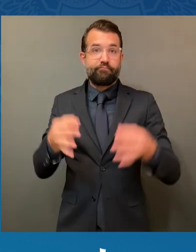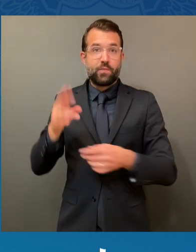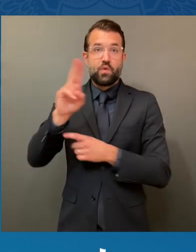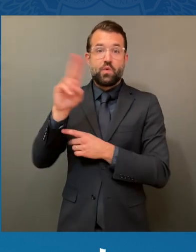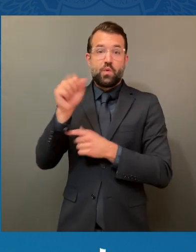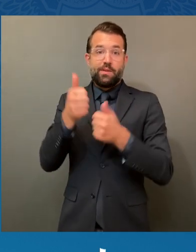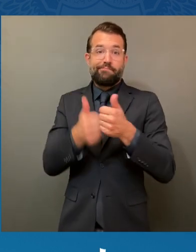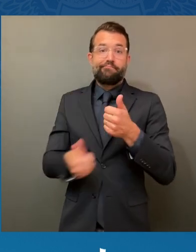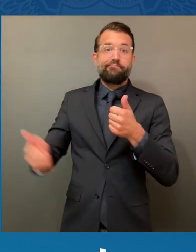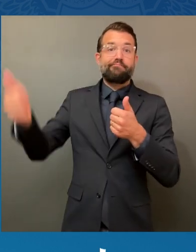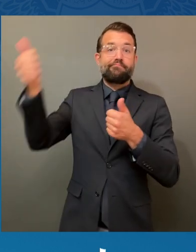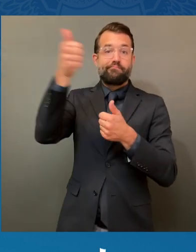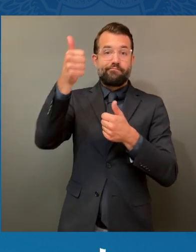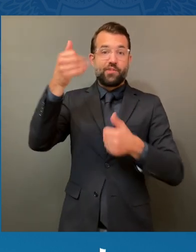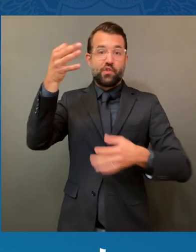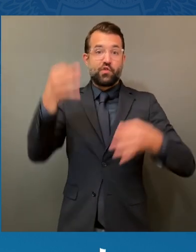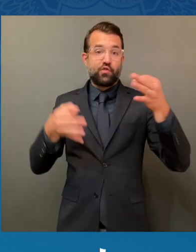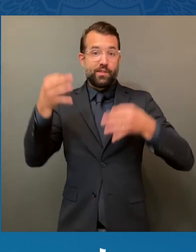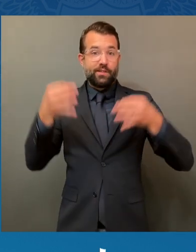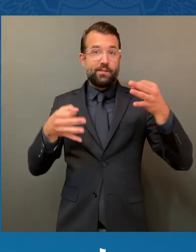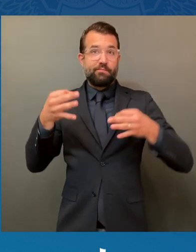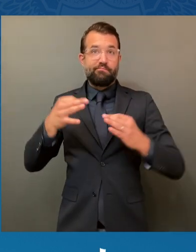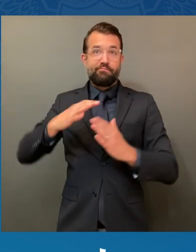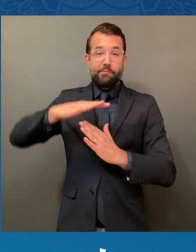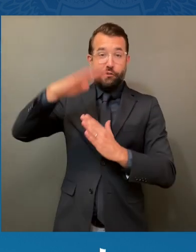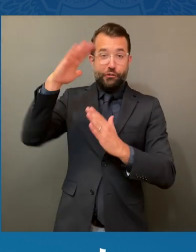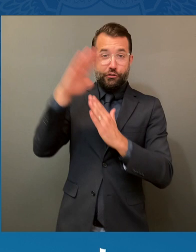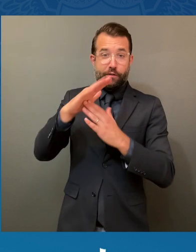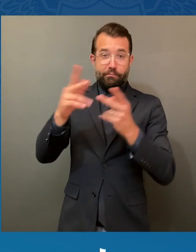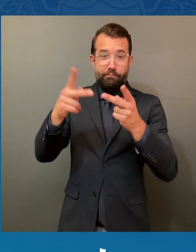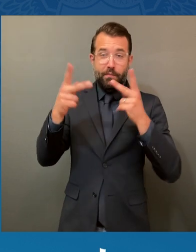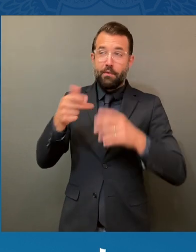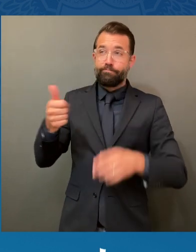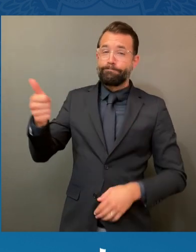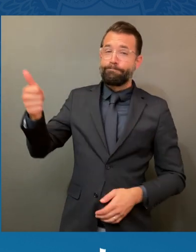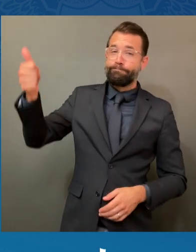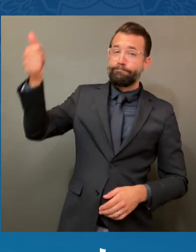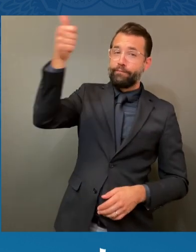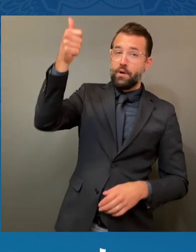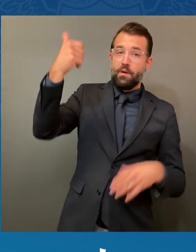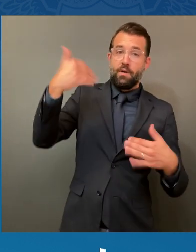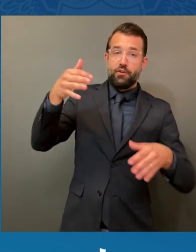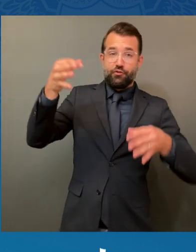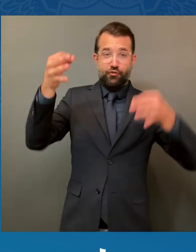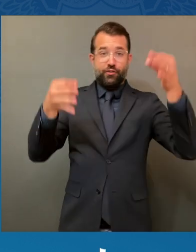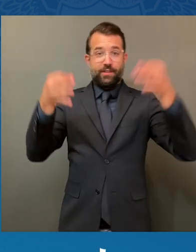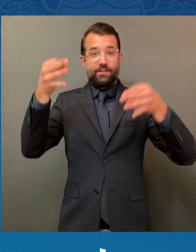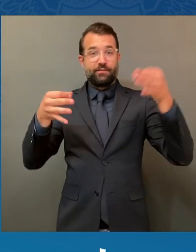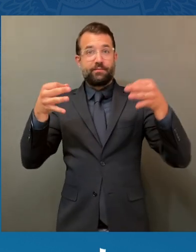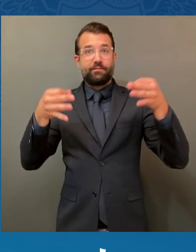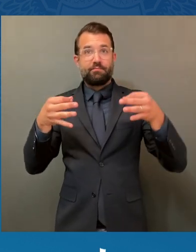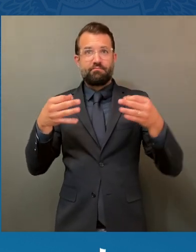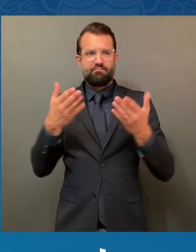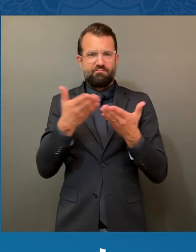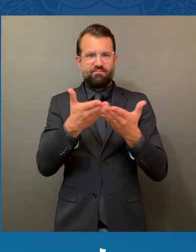the highest court in our land -- I say to a room full of attorneys --